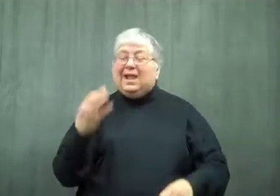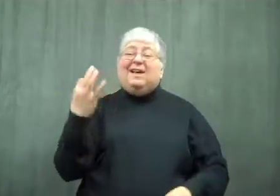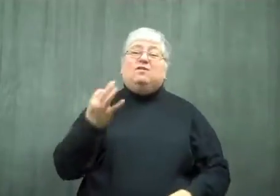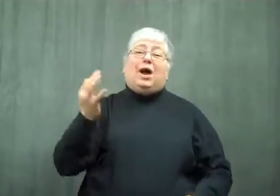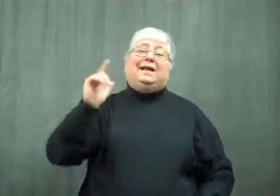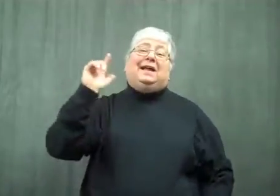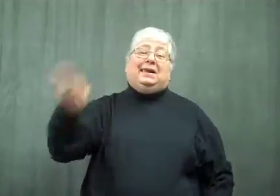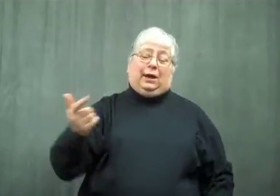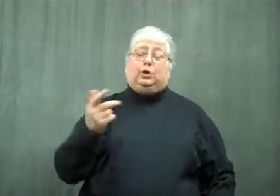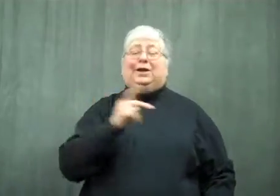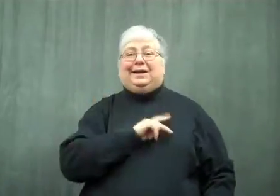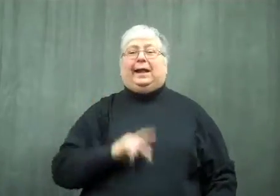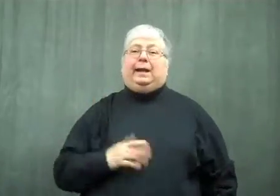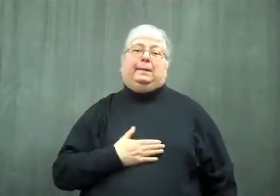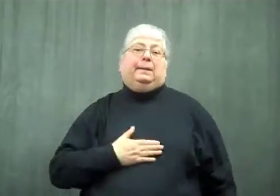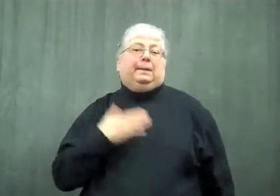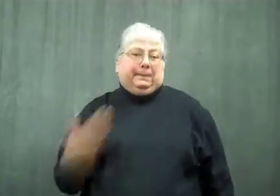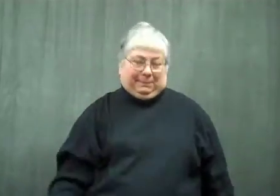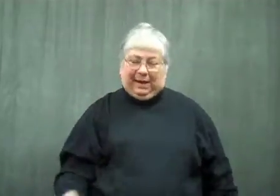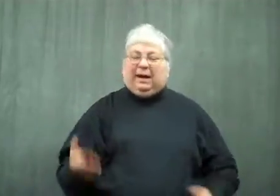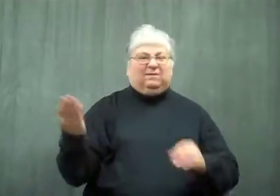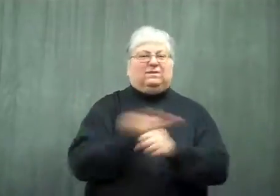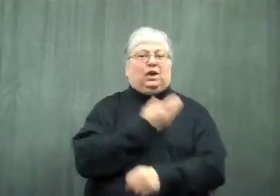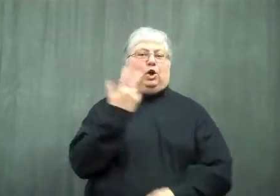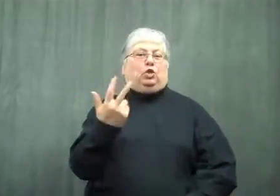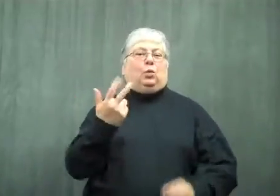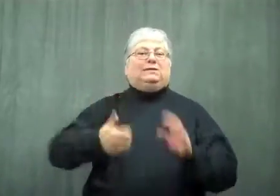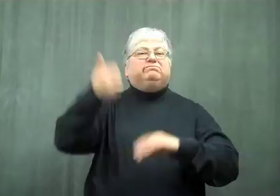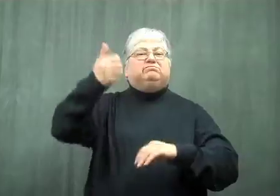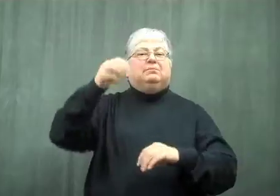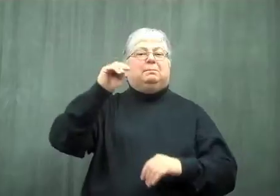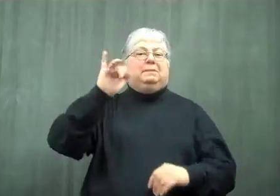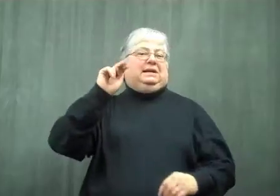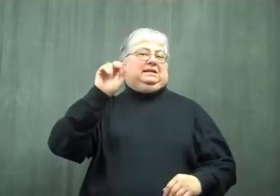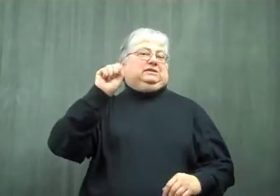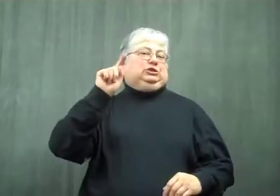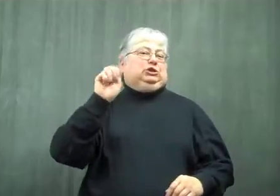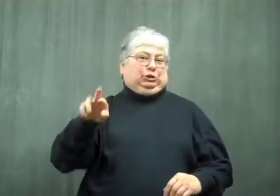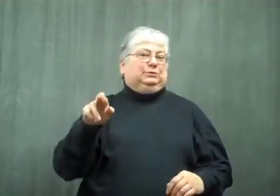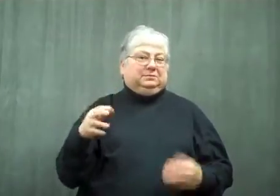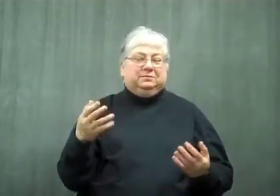Later on Friday, the king fired three government ministers.